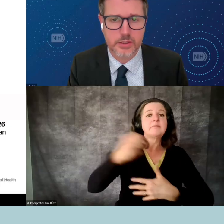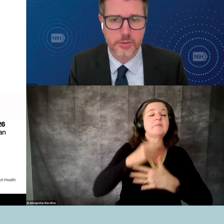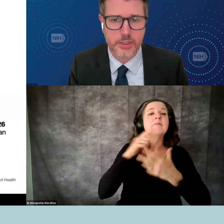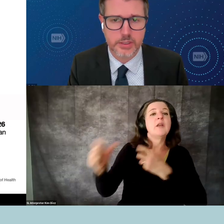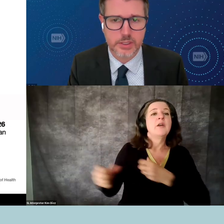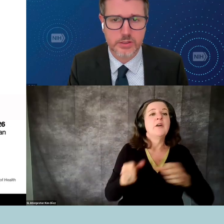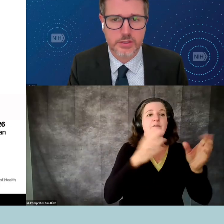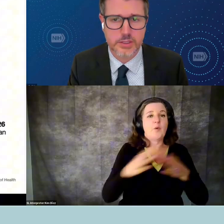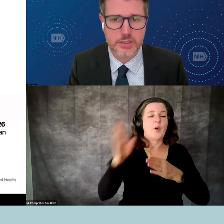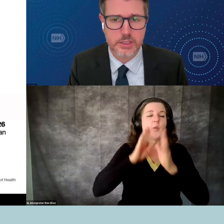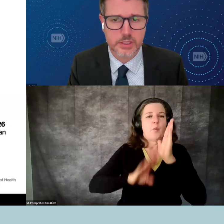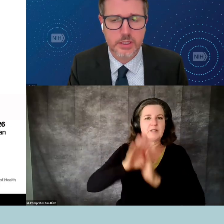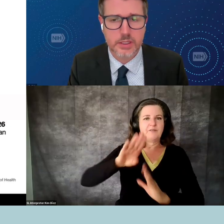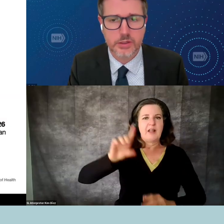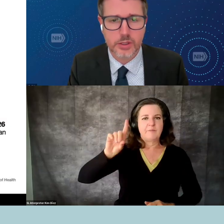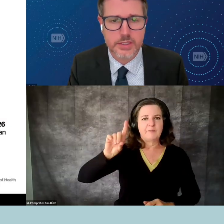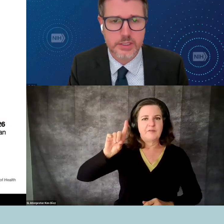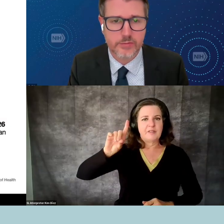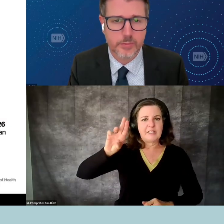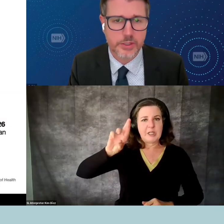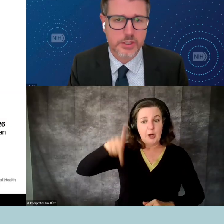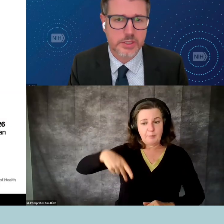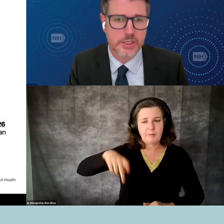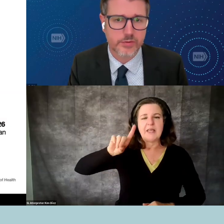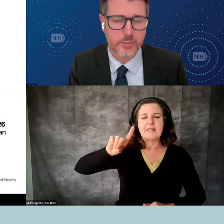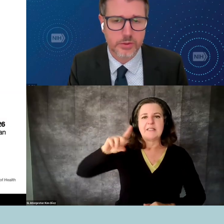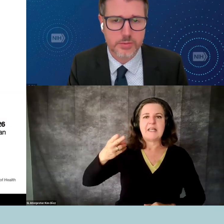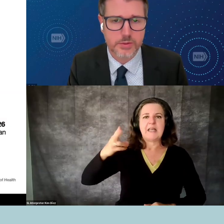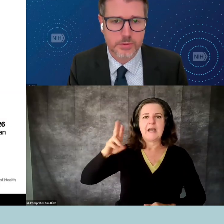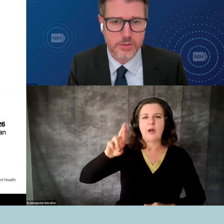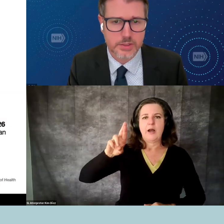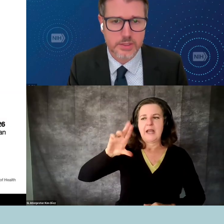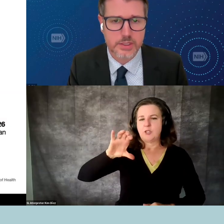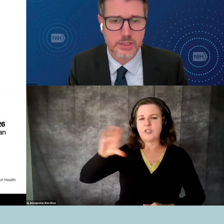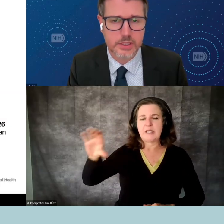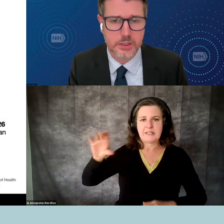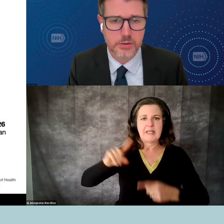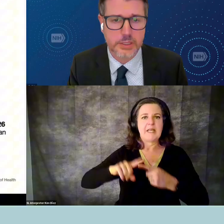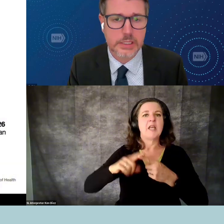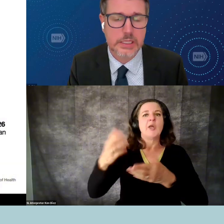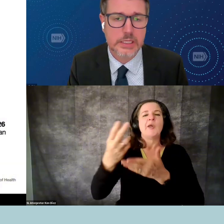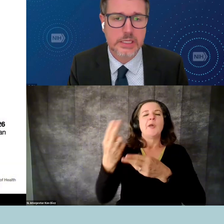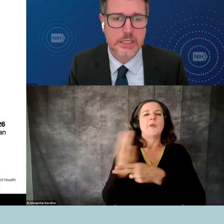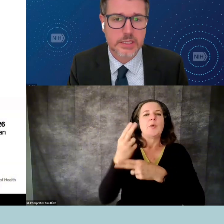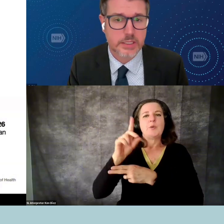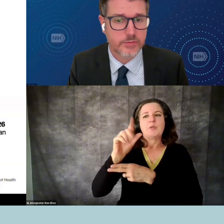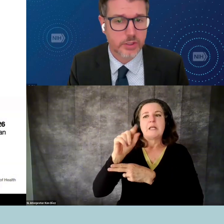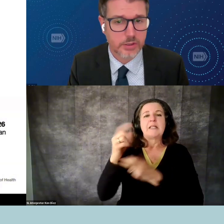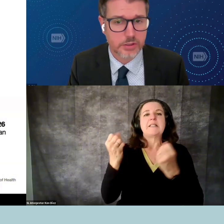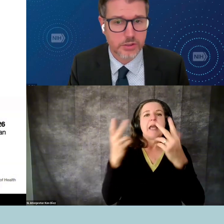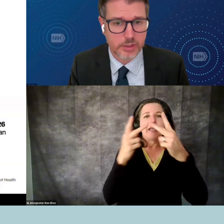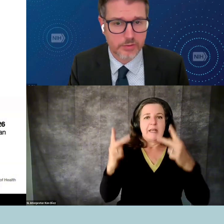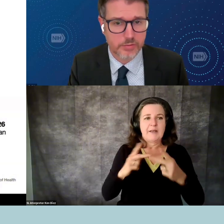the DHRP and DHRCC, utilizing information and data from multiple sources, including scientific literature and